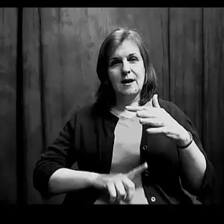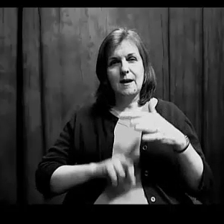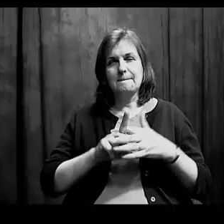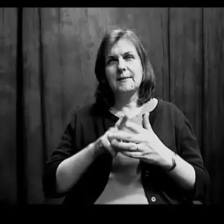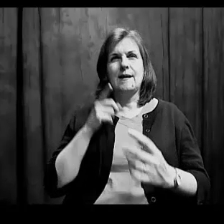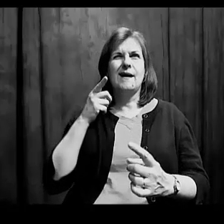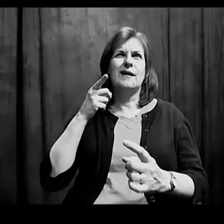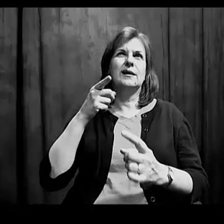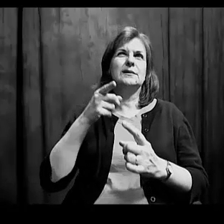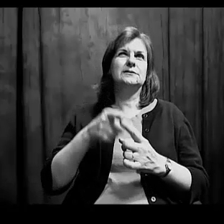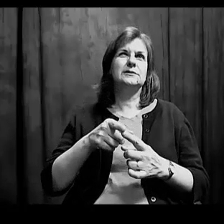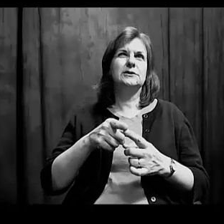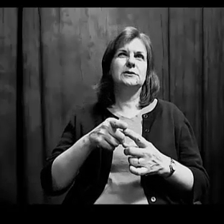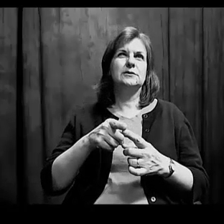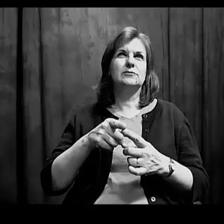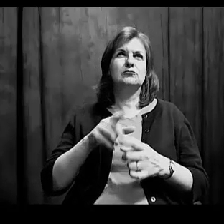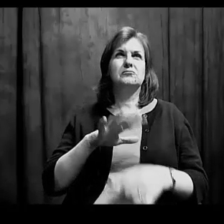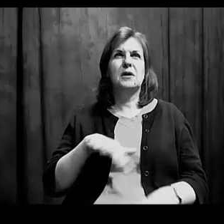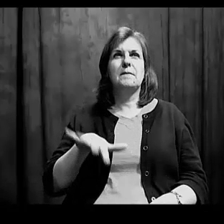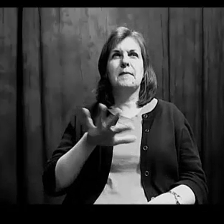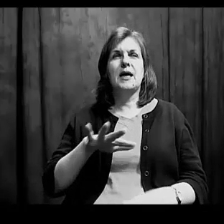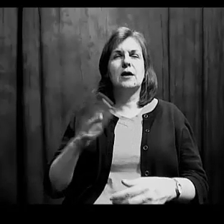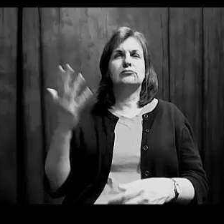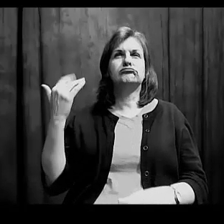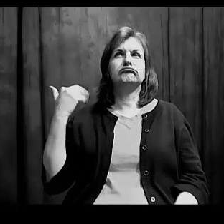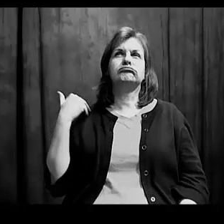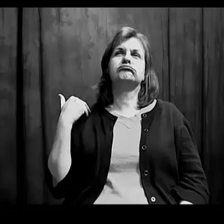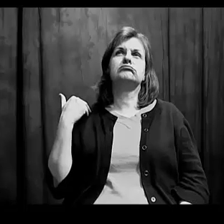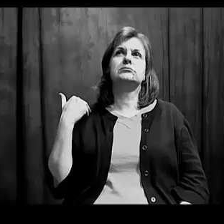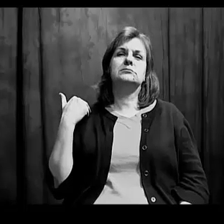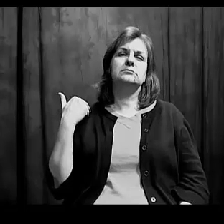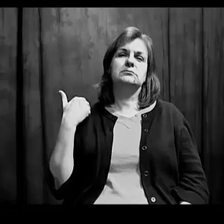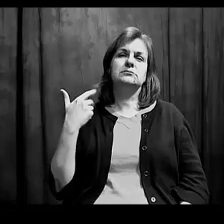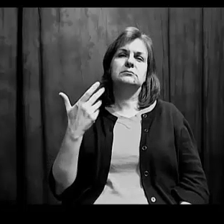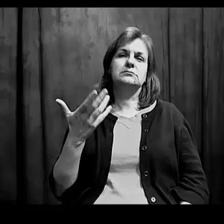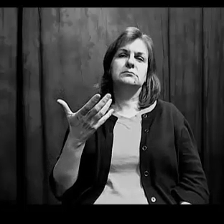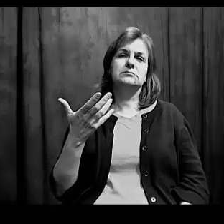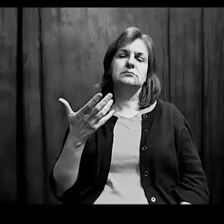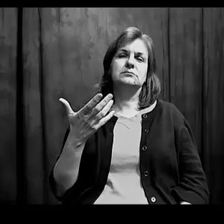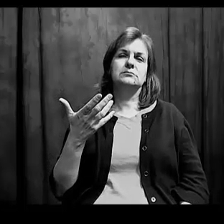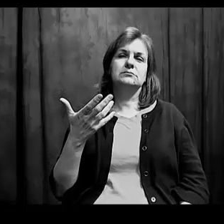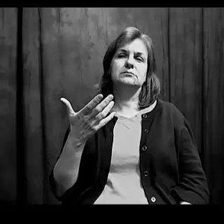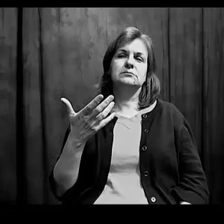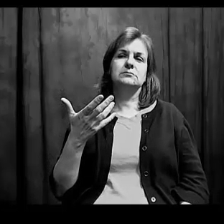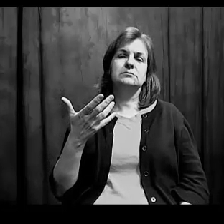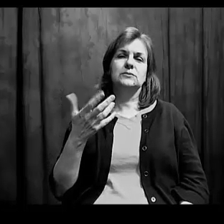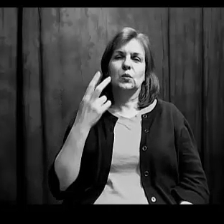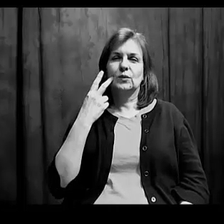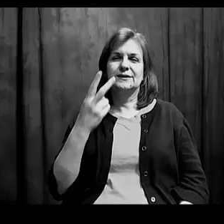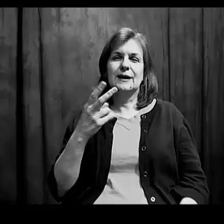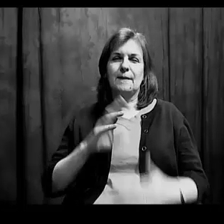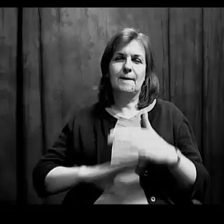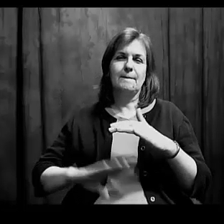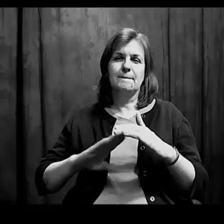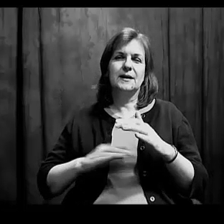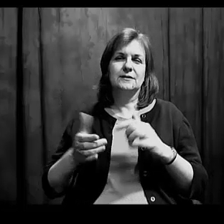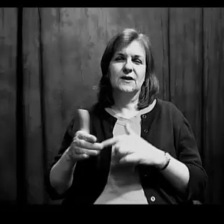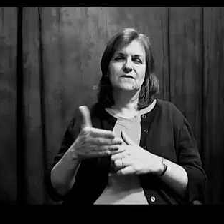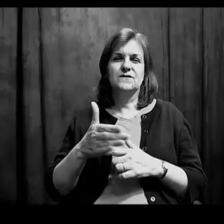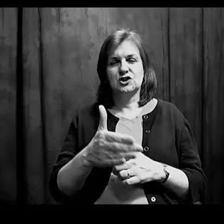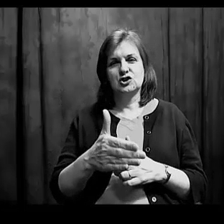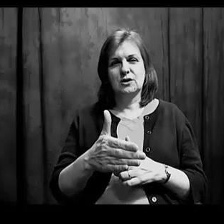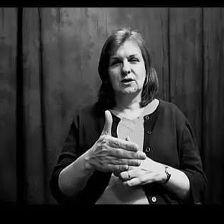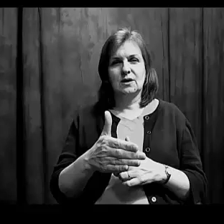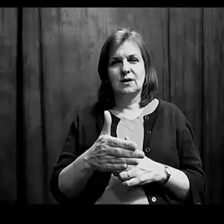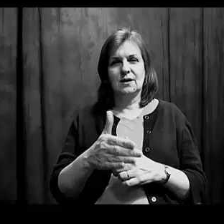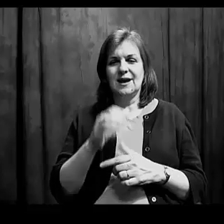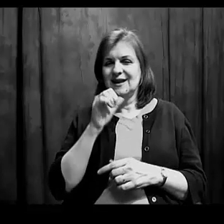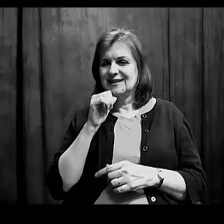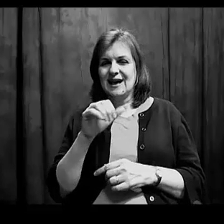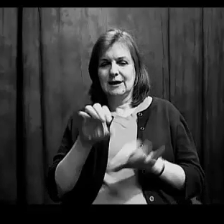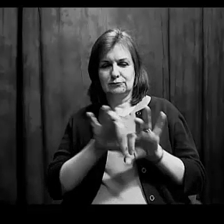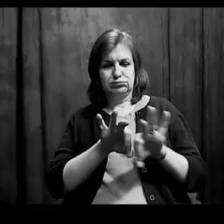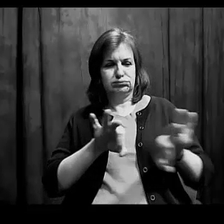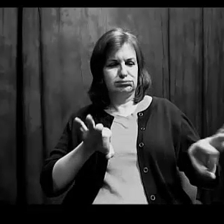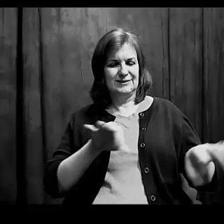did not appear until we start thinking more about basic fish type organisms not so much those eel looking things but more fish